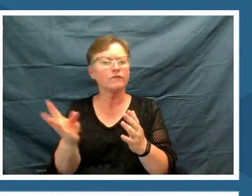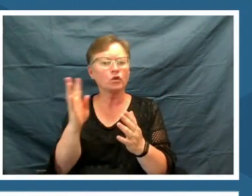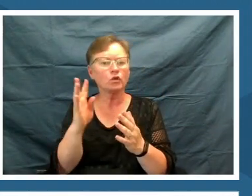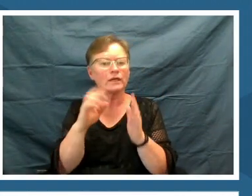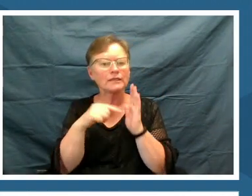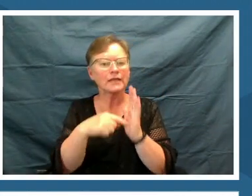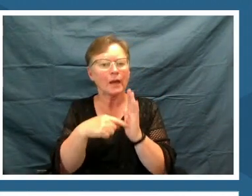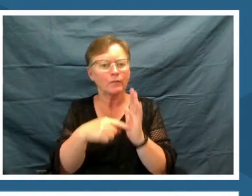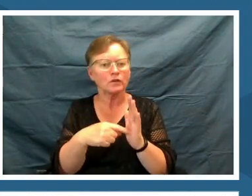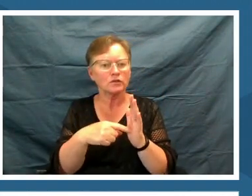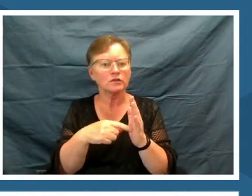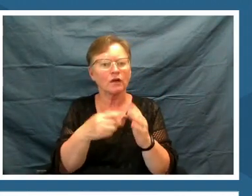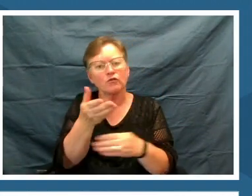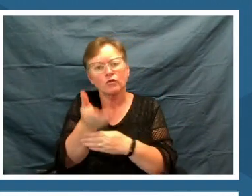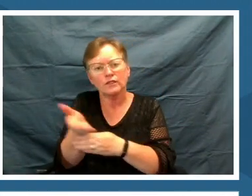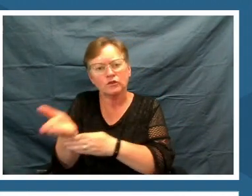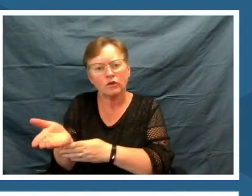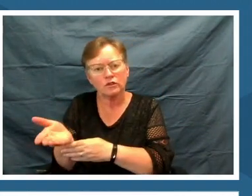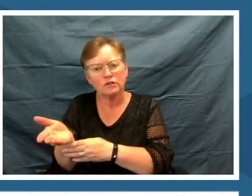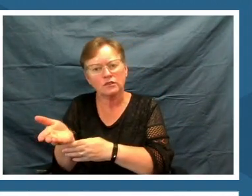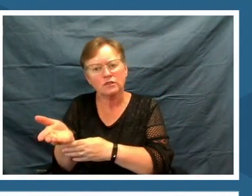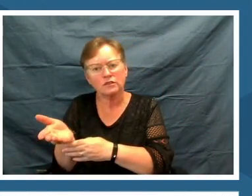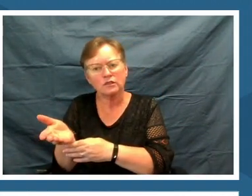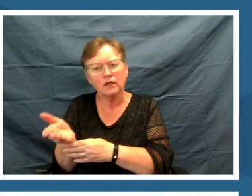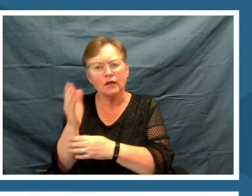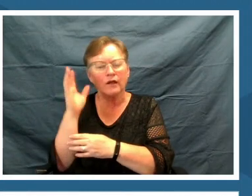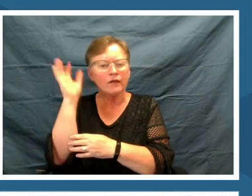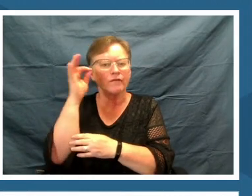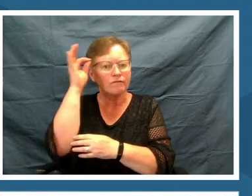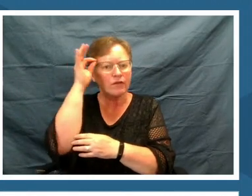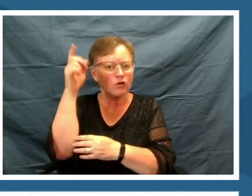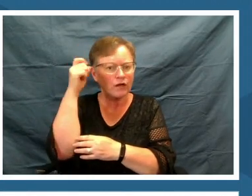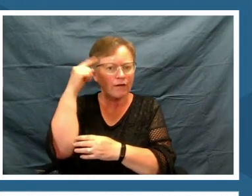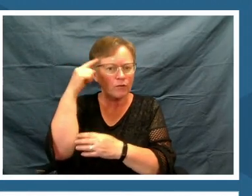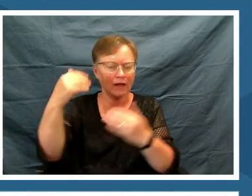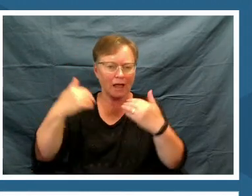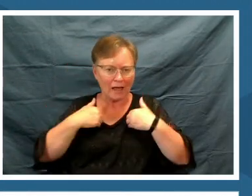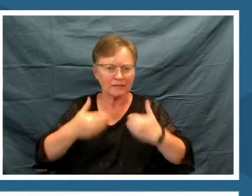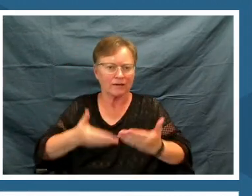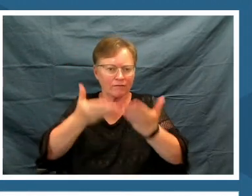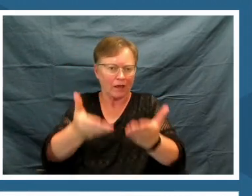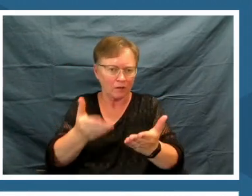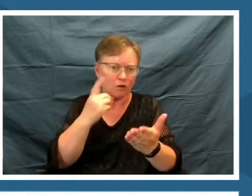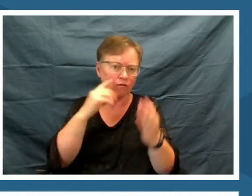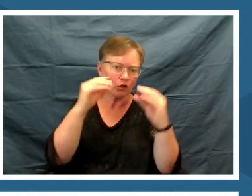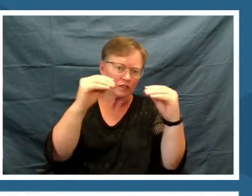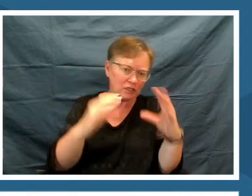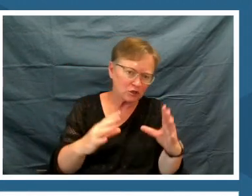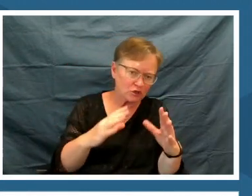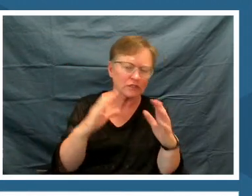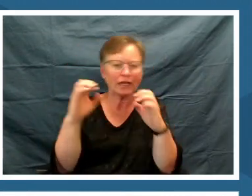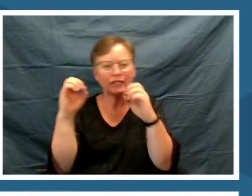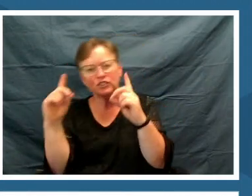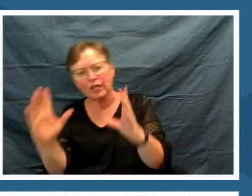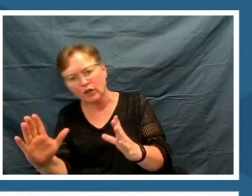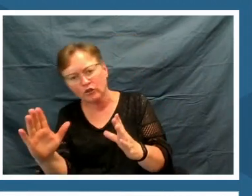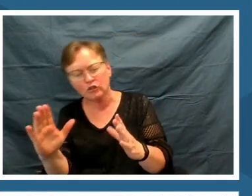government has available for teachers educators um